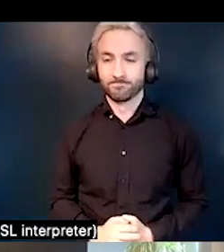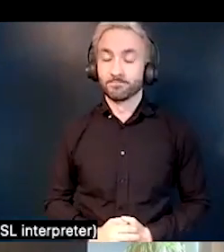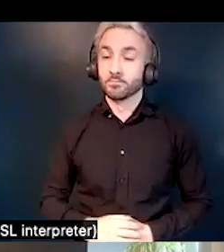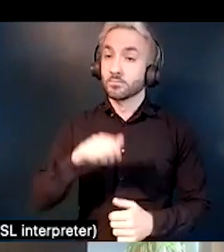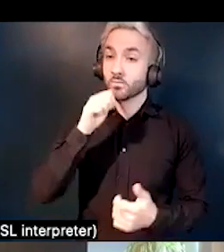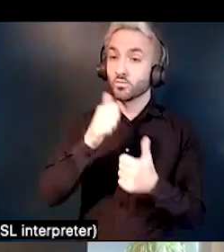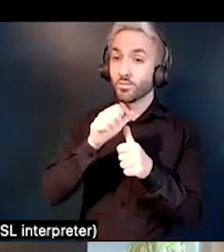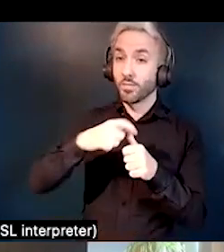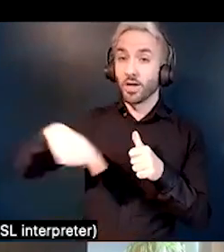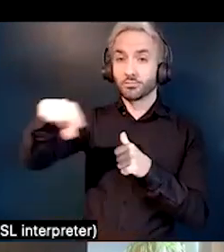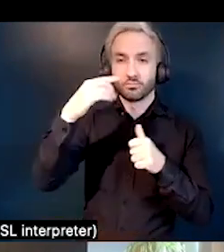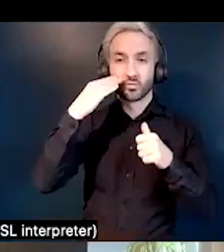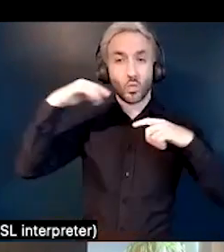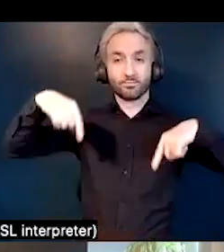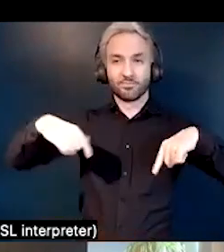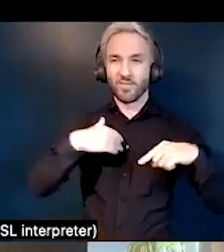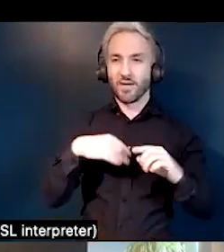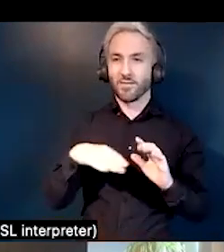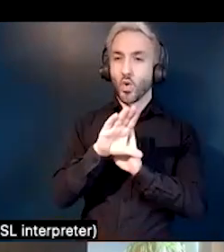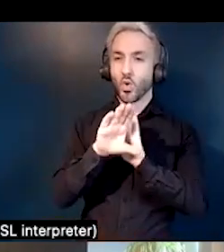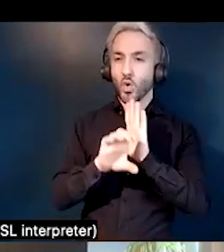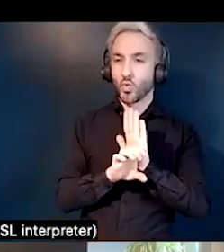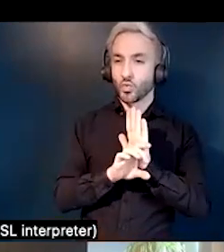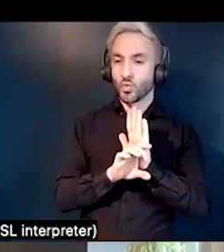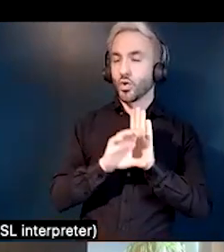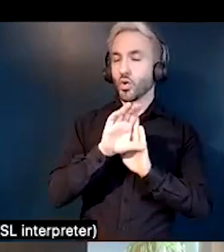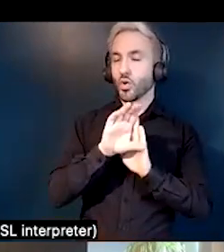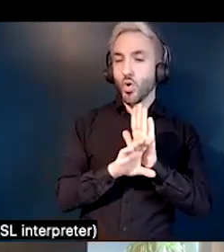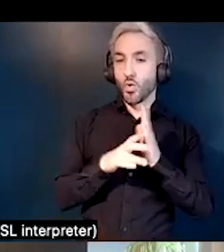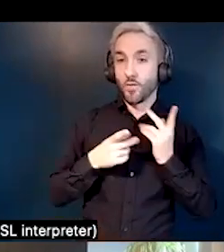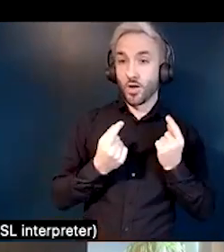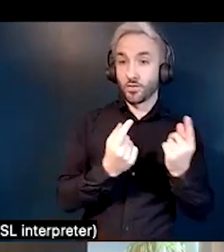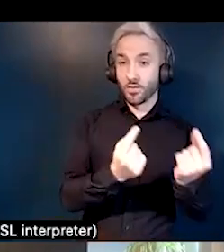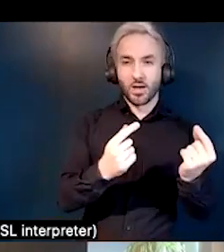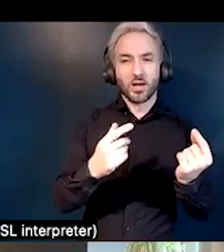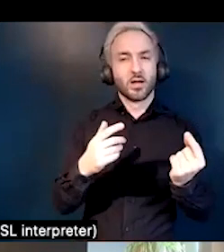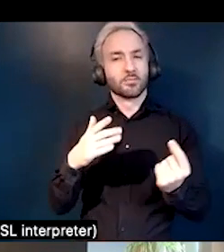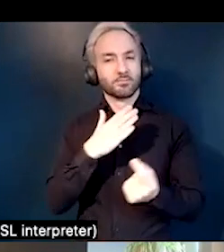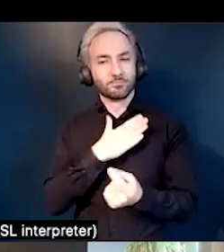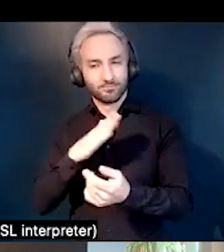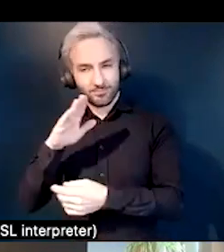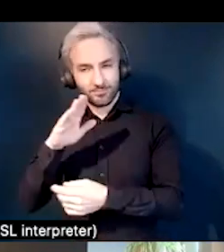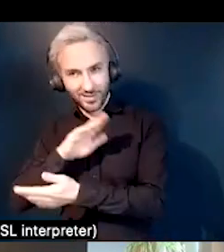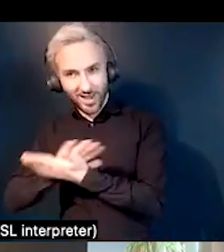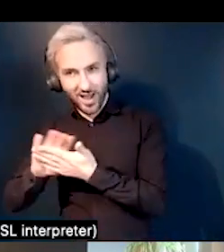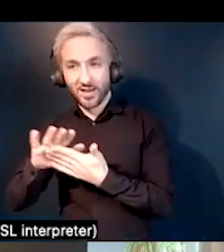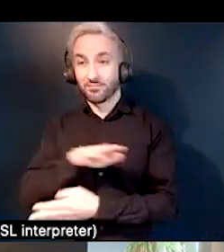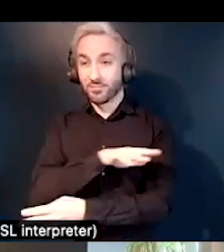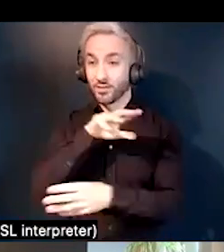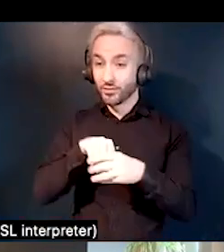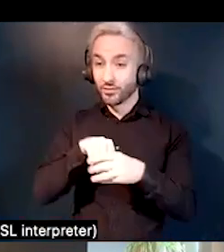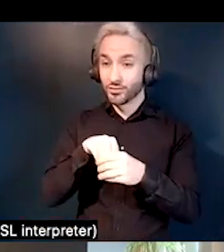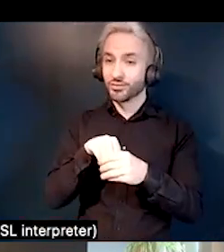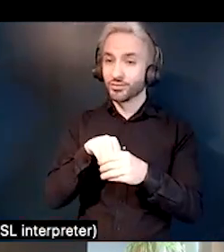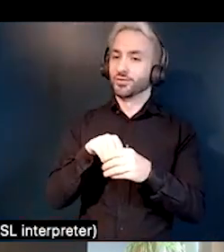of conduct. Please do be kind, be inclusive, be respectful of others, including of their privacy,